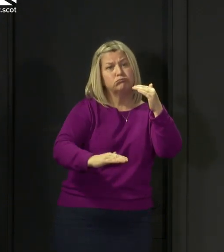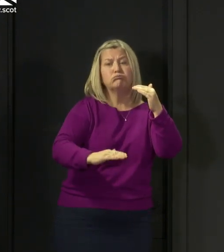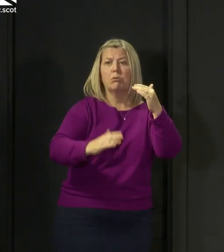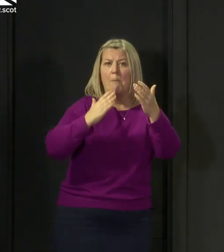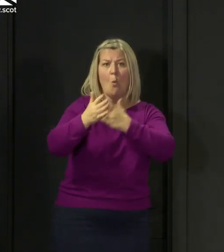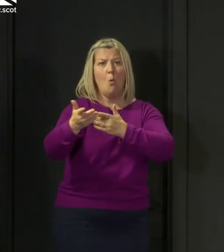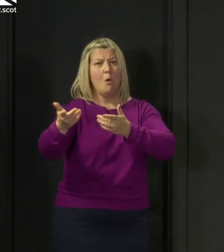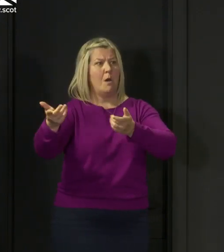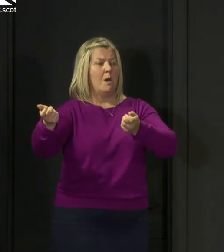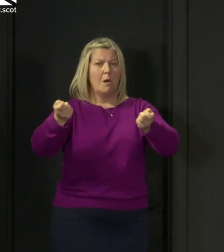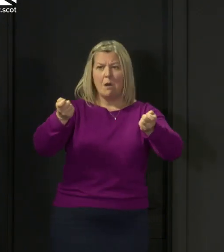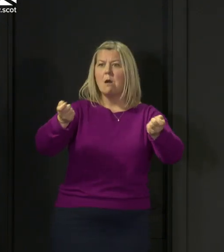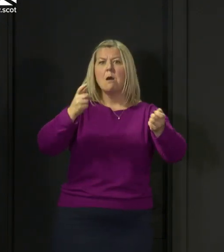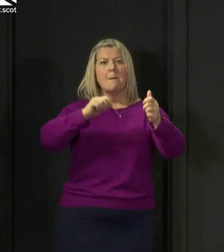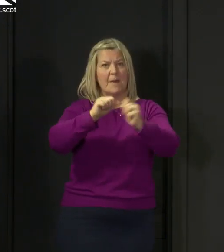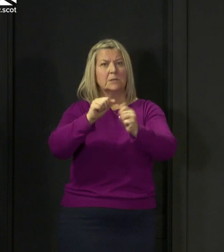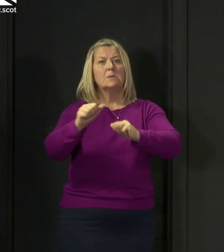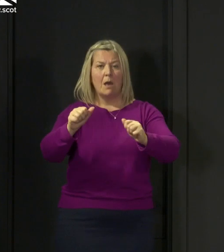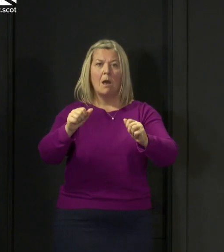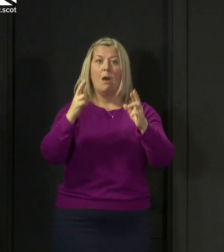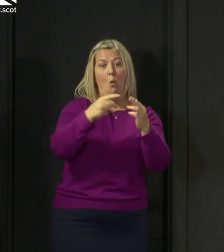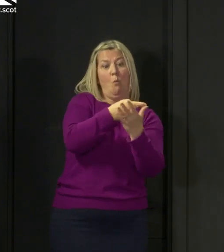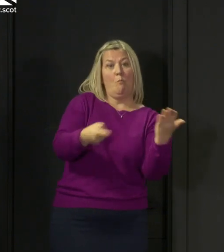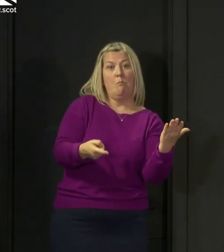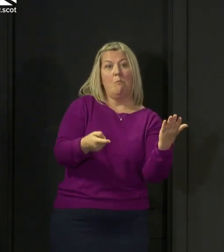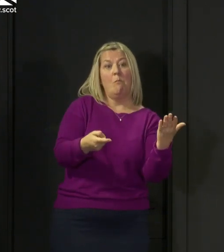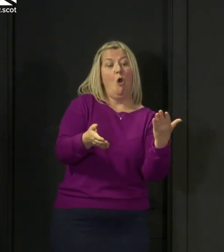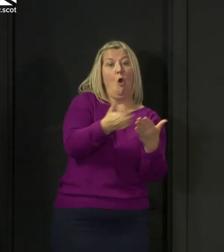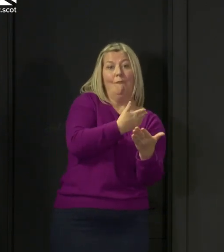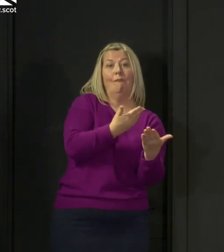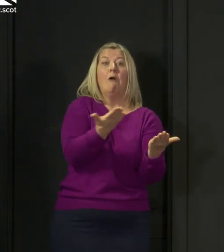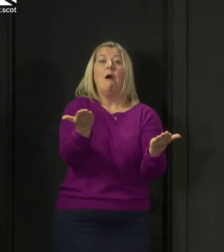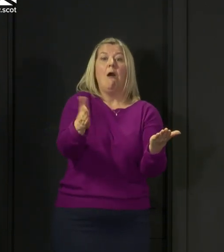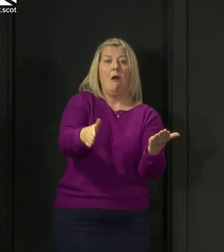virus, and we will start to be able to ease up these restrictions in a way that is safe